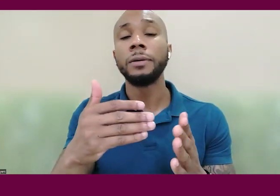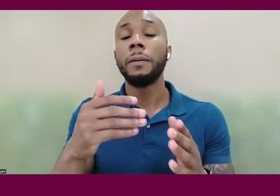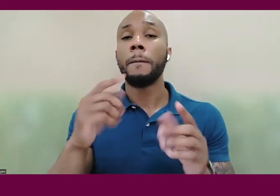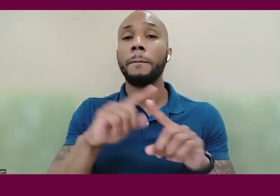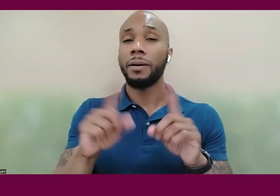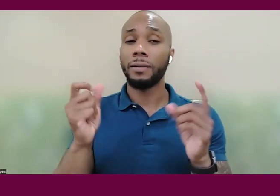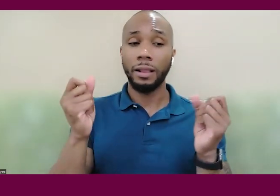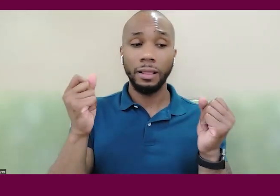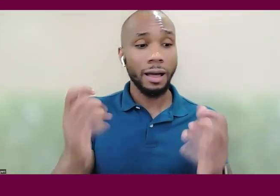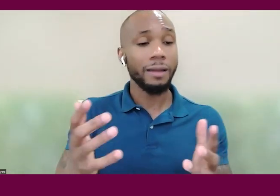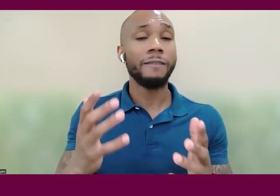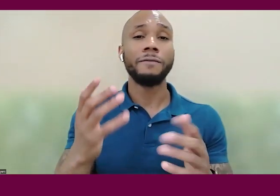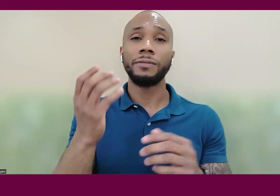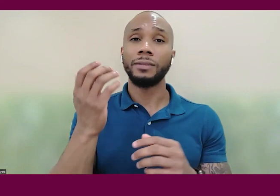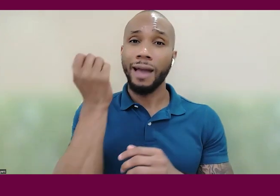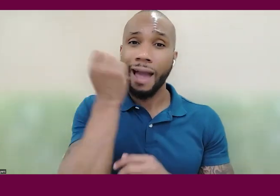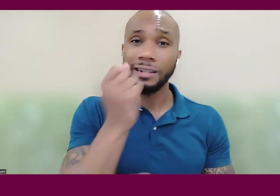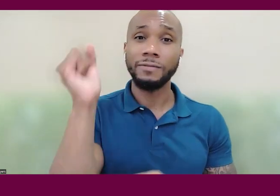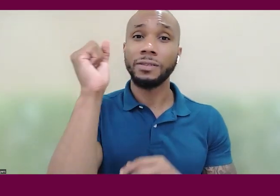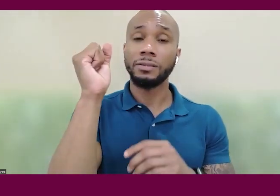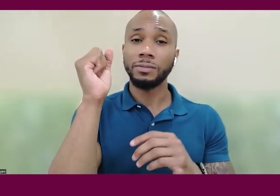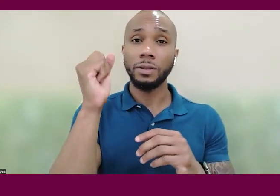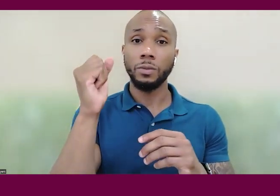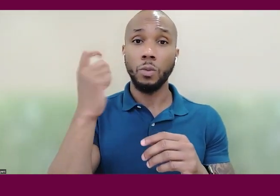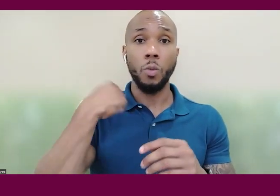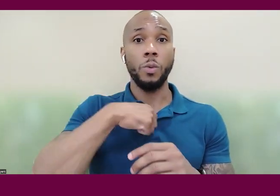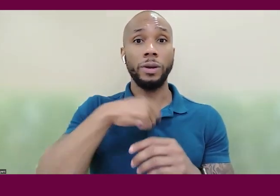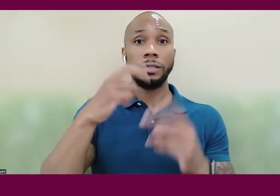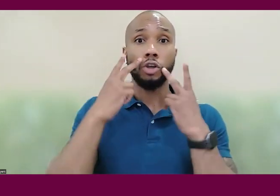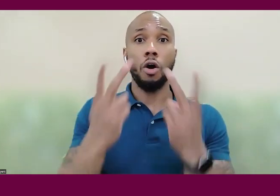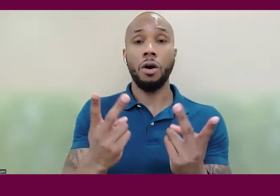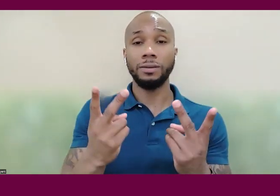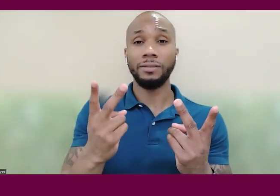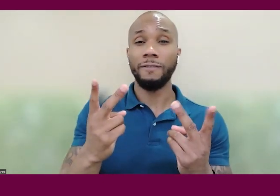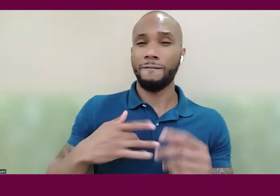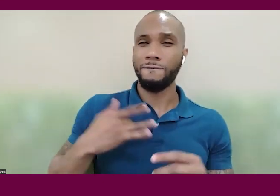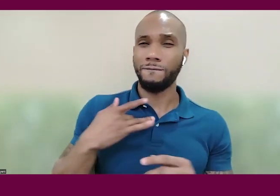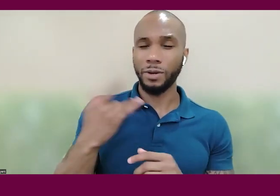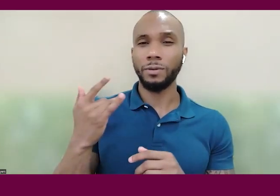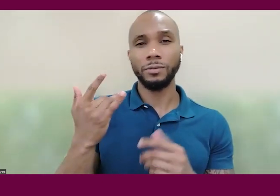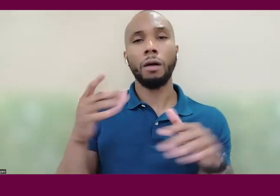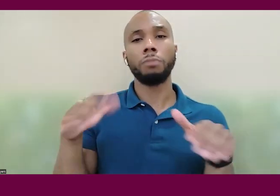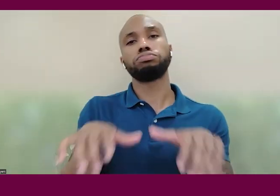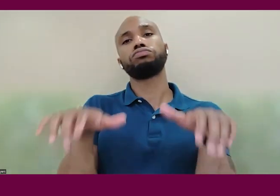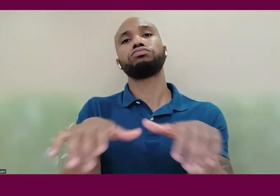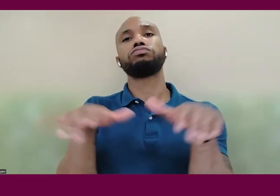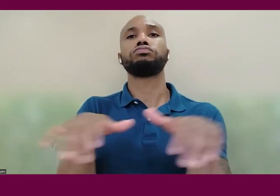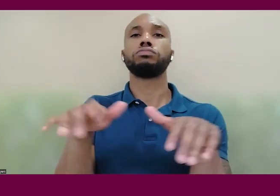A lot of the activism that we saw did feel like it was performative.